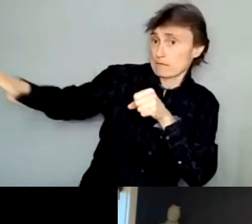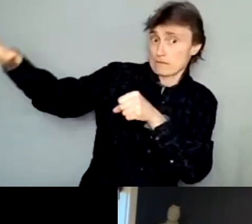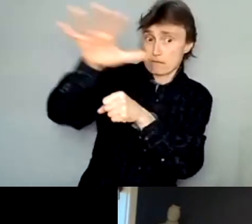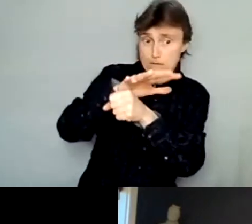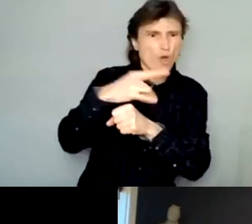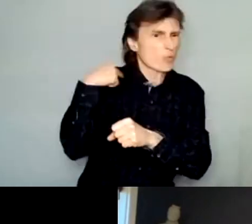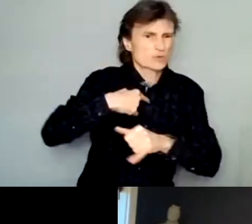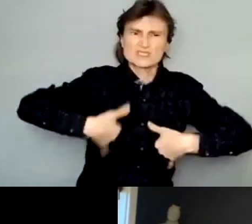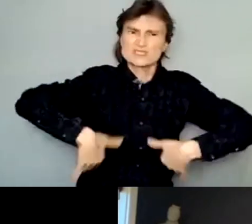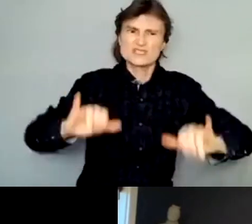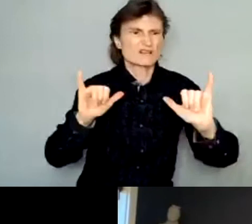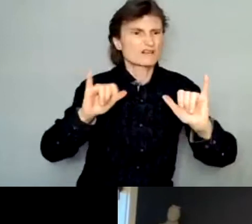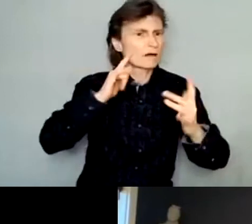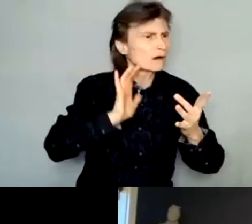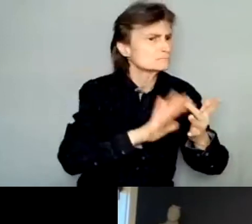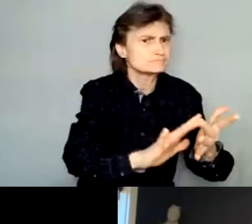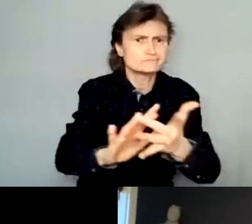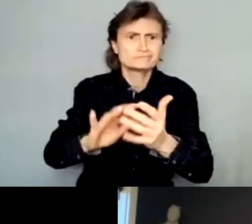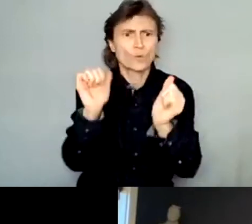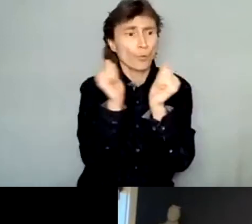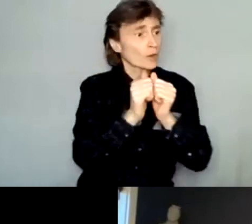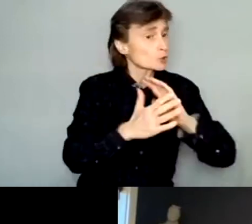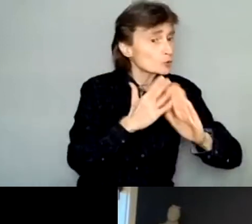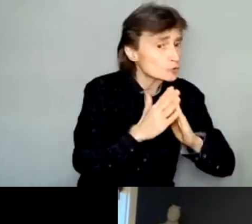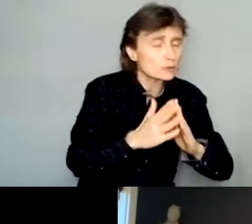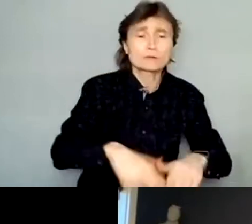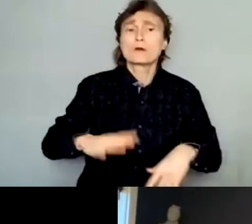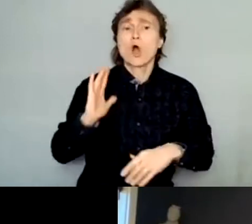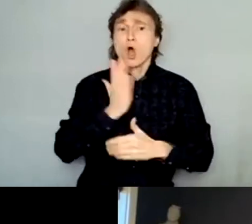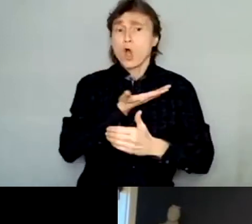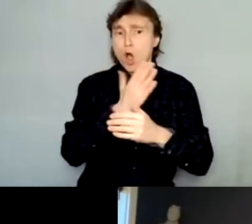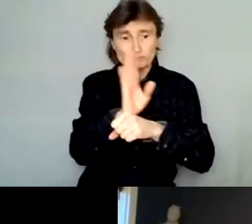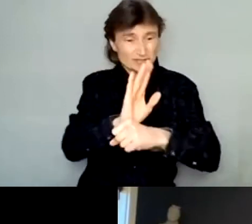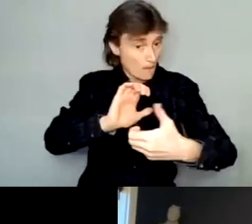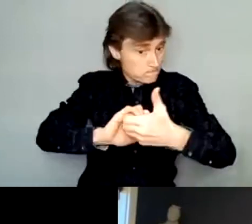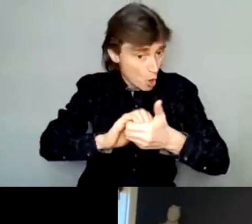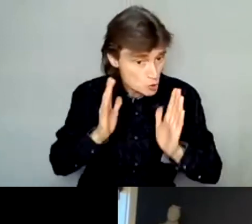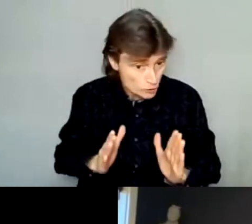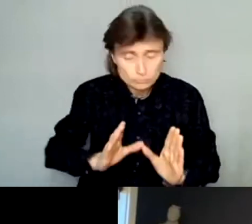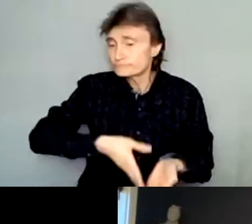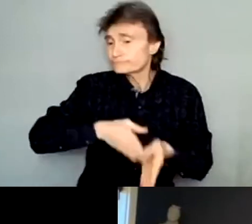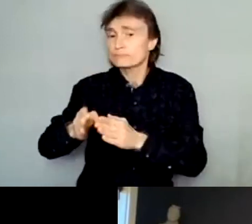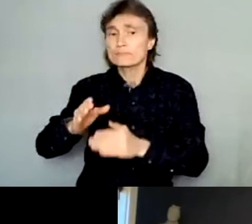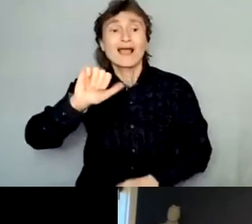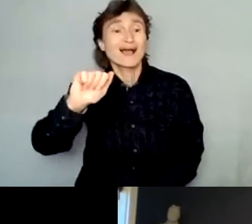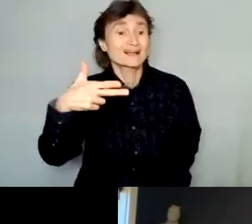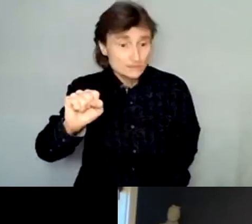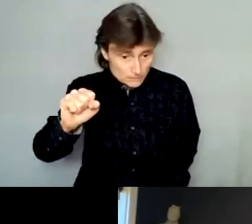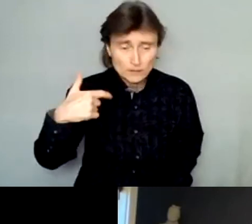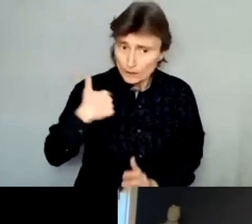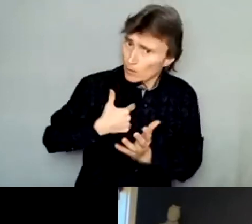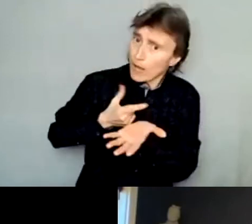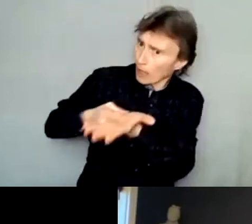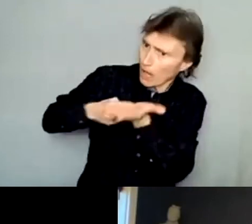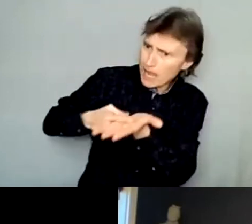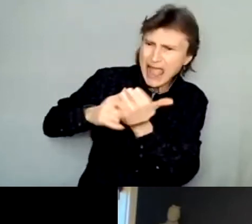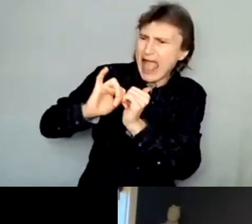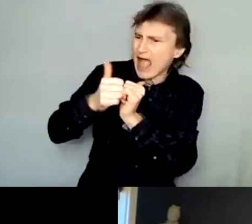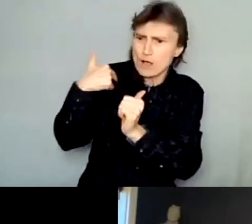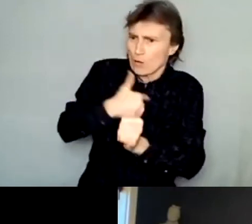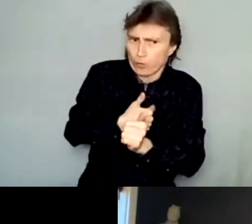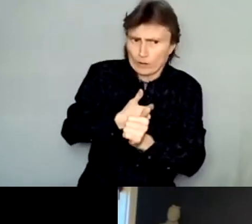a variety of health officials has informed us about how we will proceed in the year ahead.